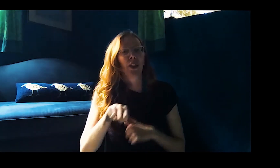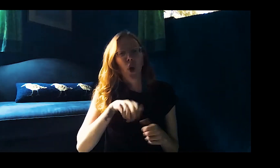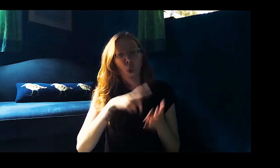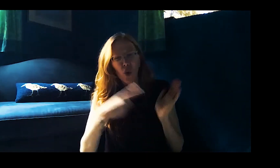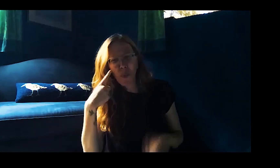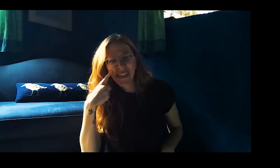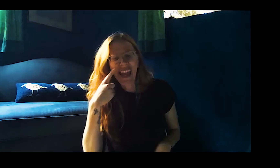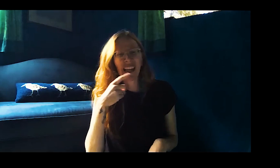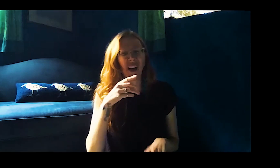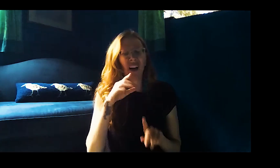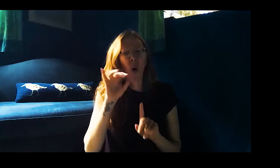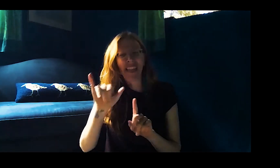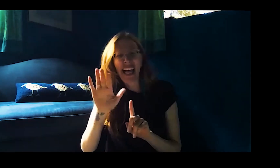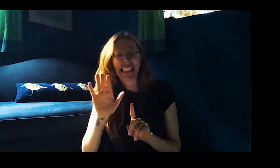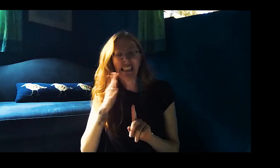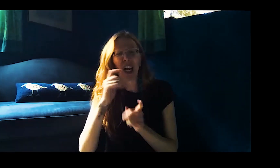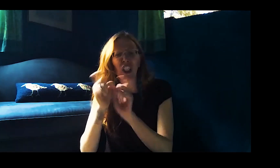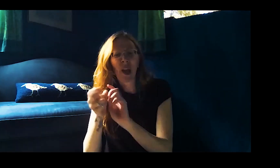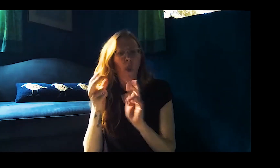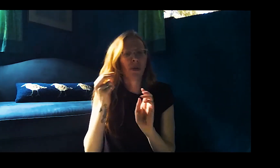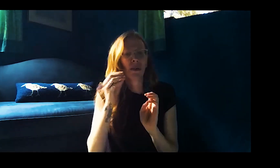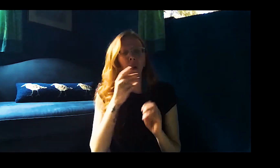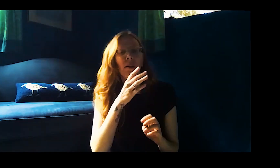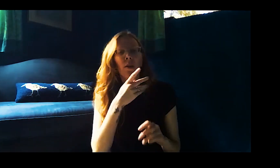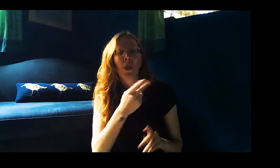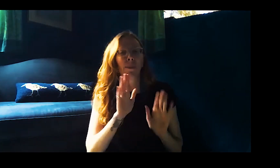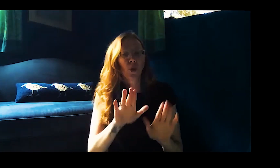hey, what do you think about this? Oh you should edit it this way, and